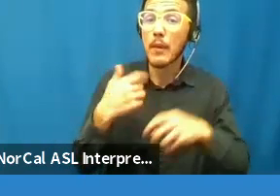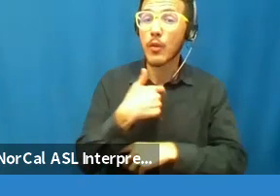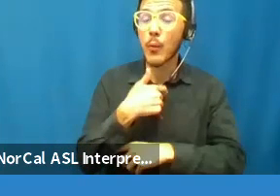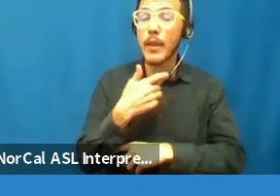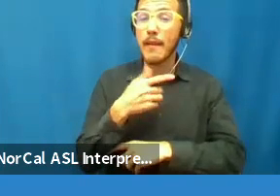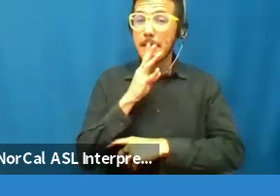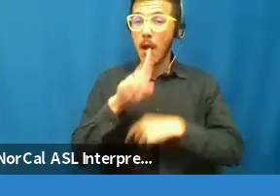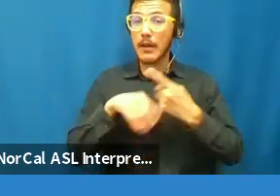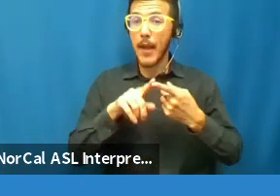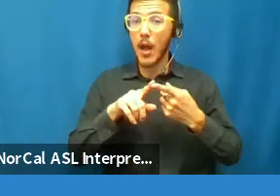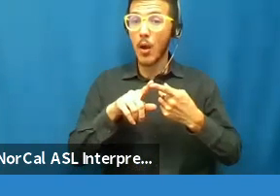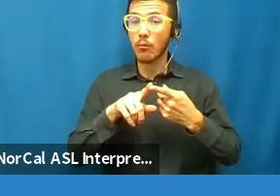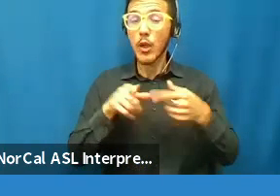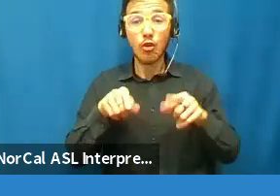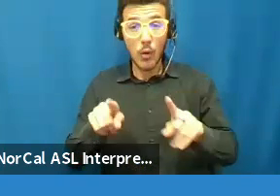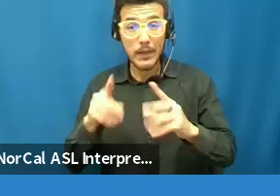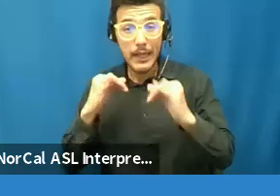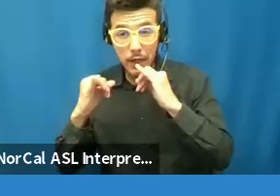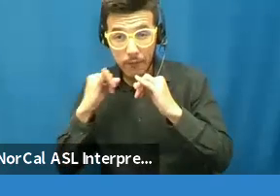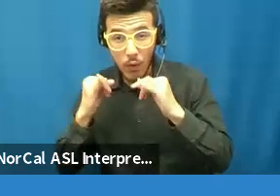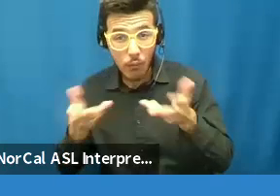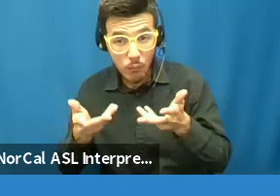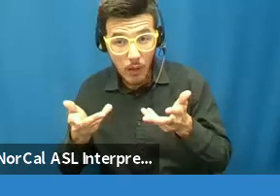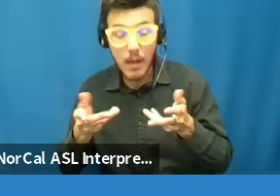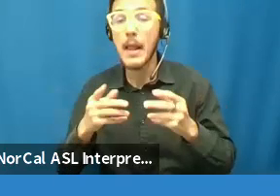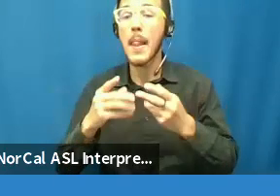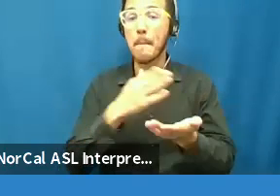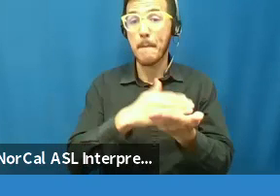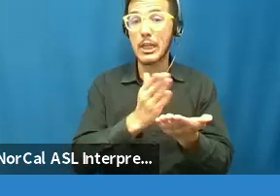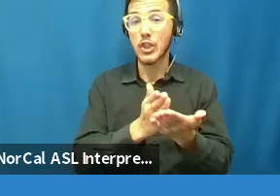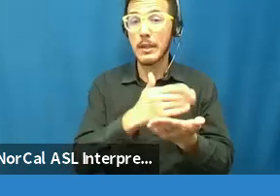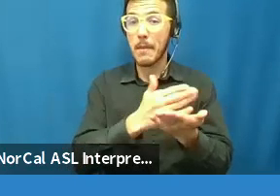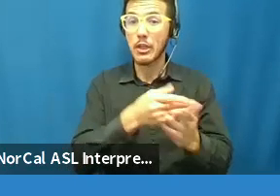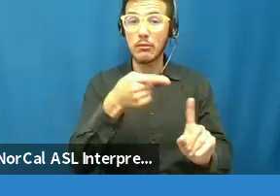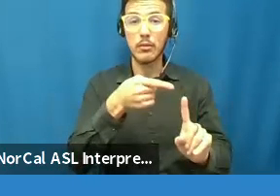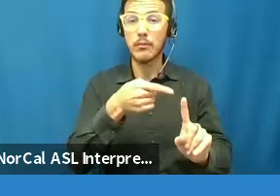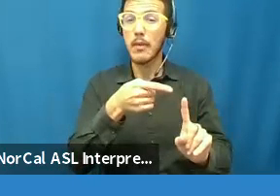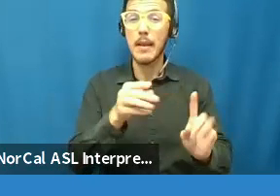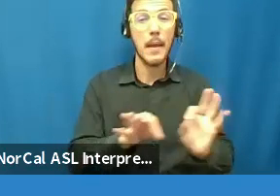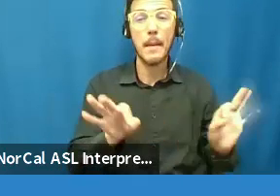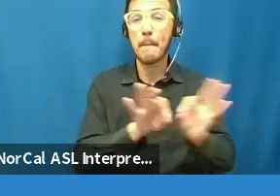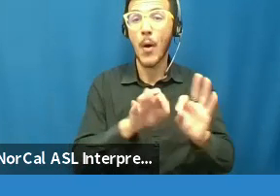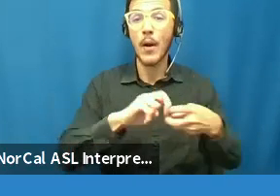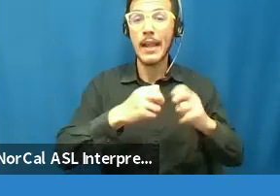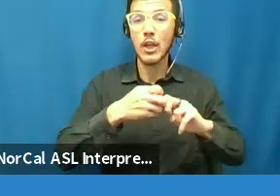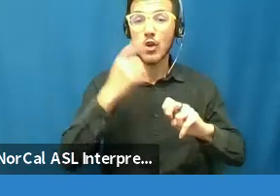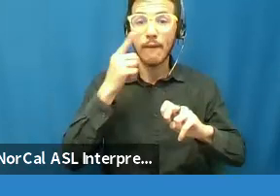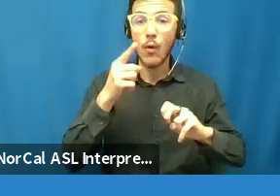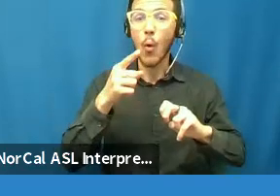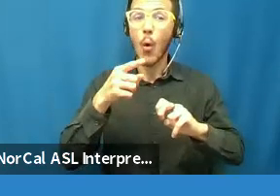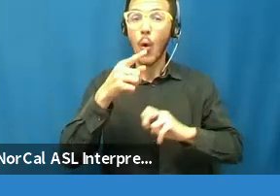interviews, was budget. Budget was an important issue for them. So we'll spend a little time